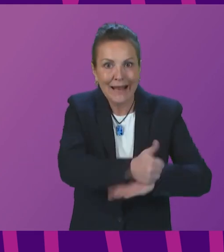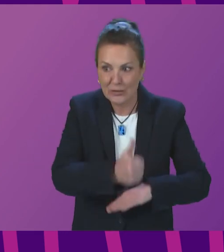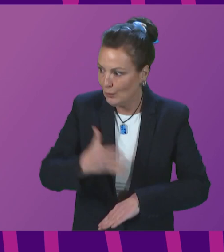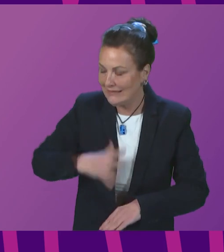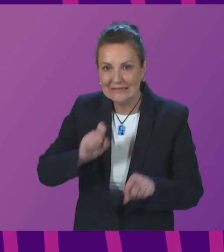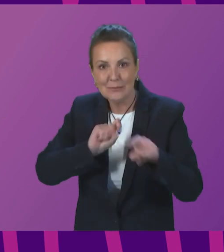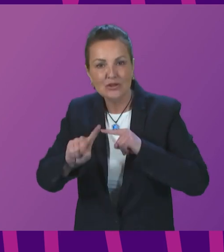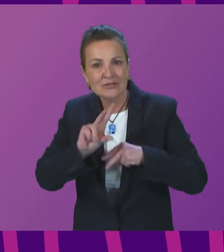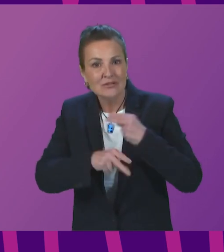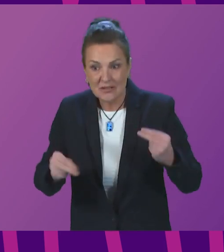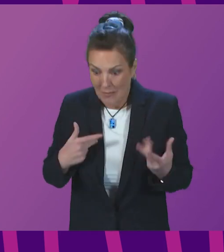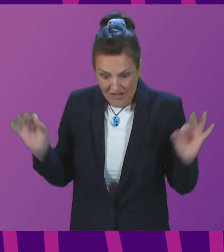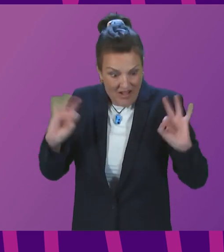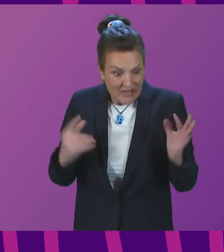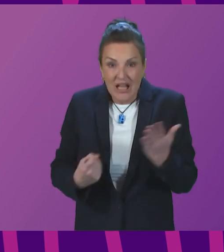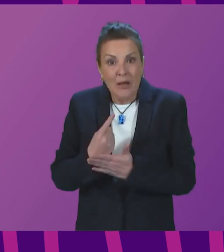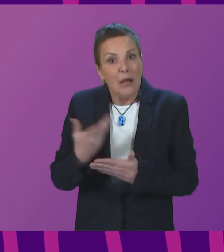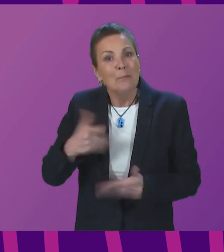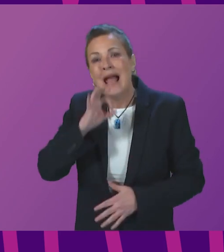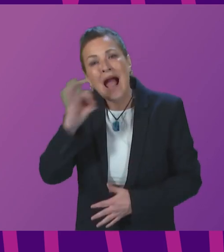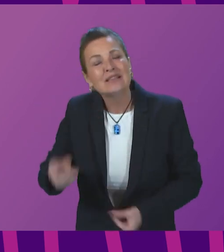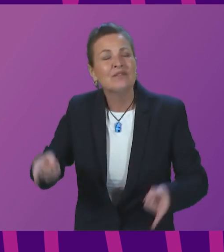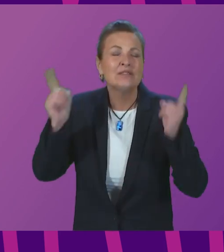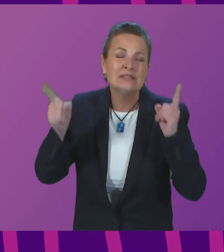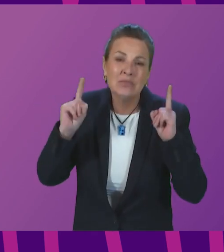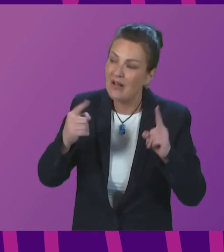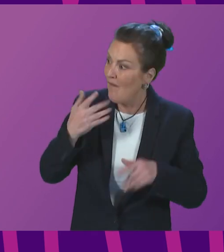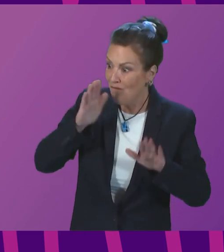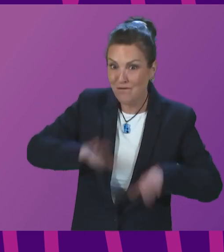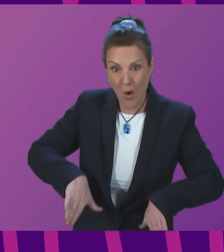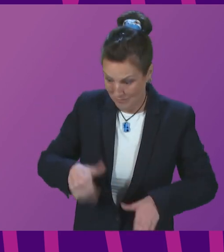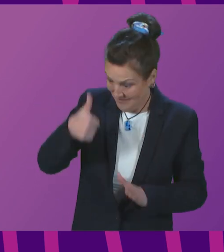I have asked the First Minister about the issue every month since the funding was announced